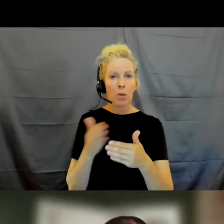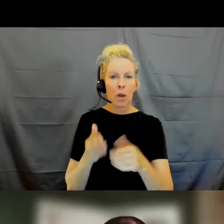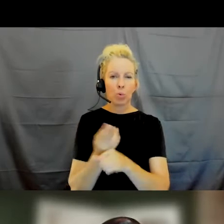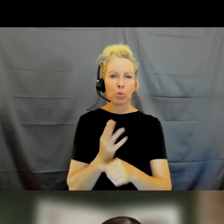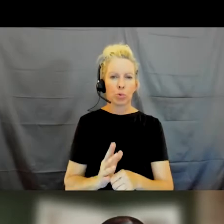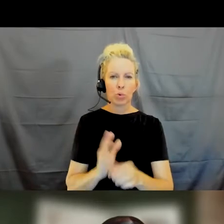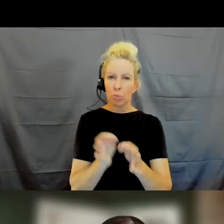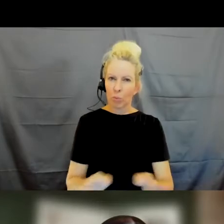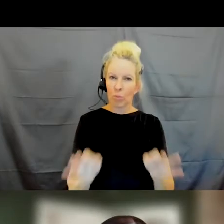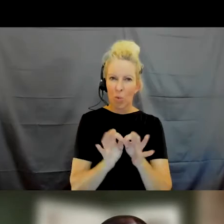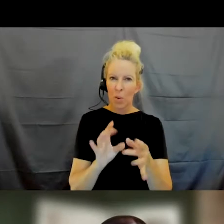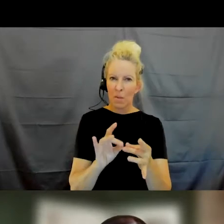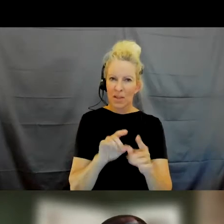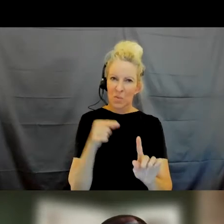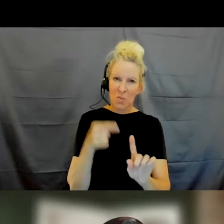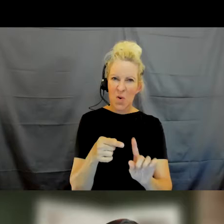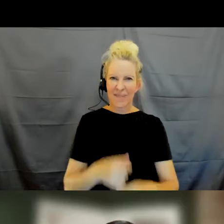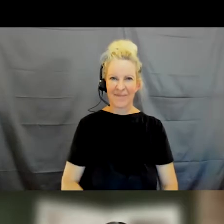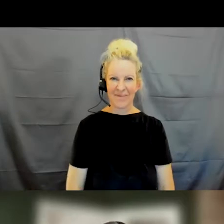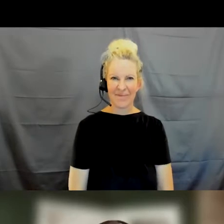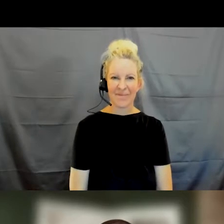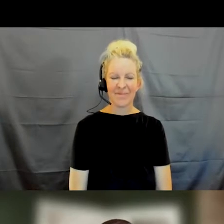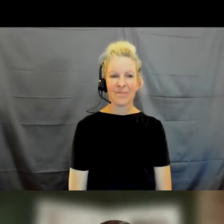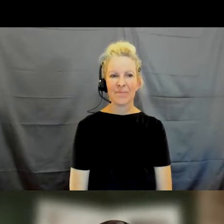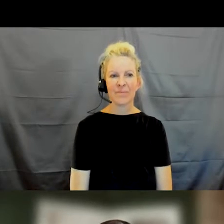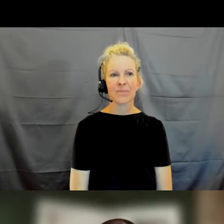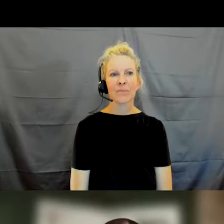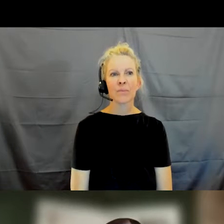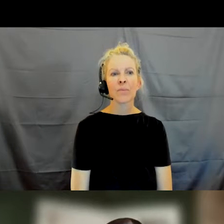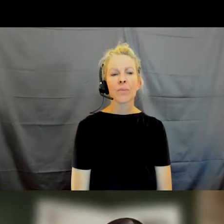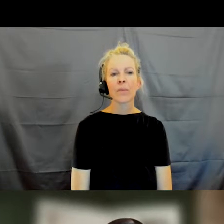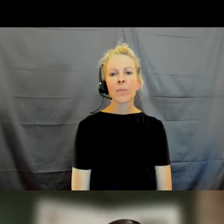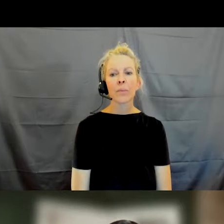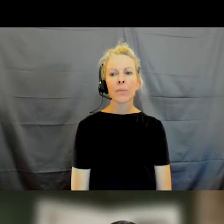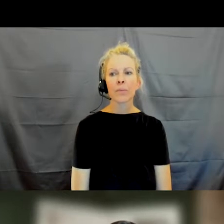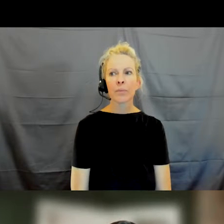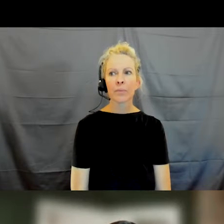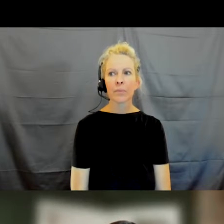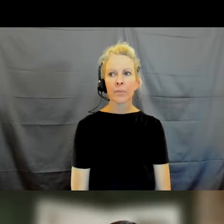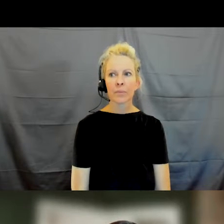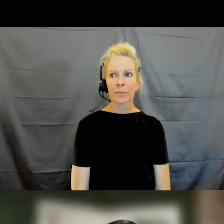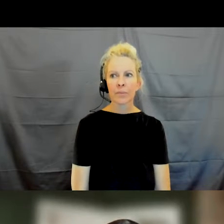take away for everybody. The only one that I would say that might be a caveat is that auto